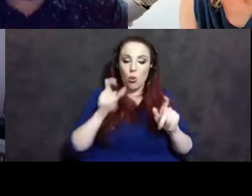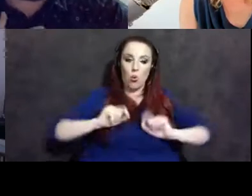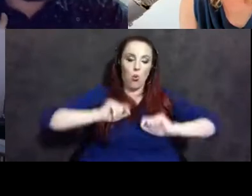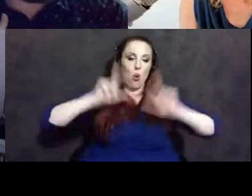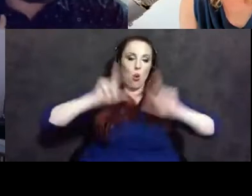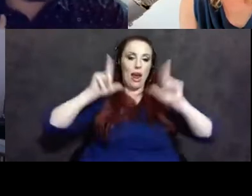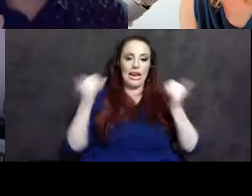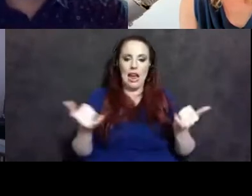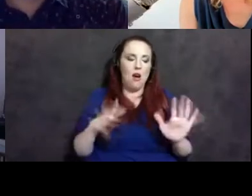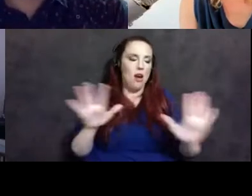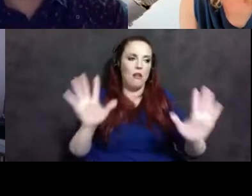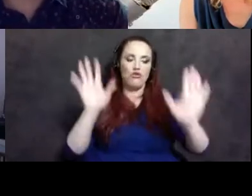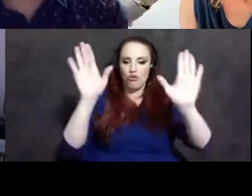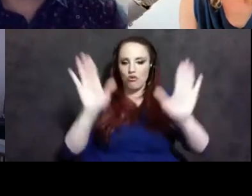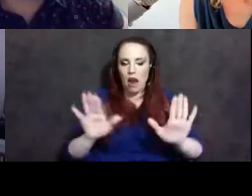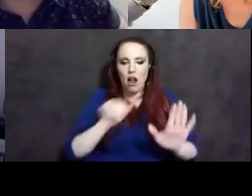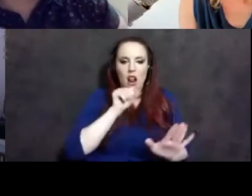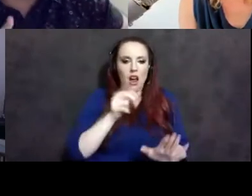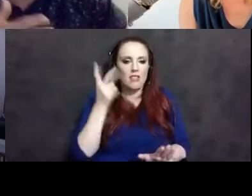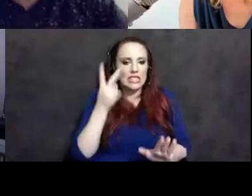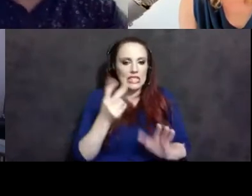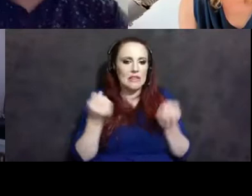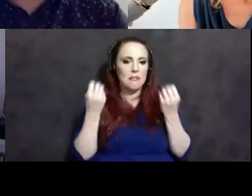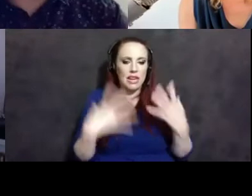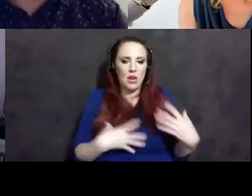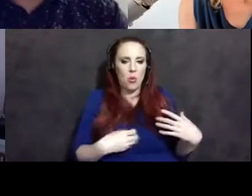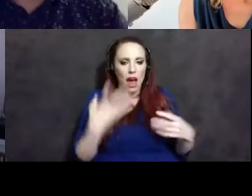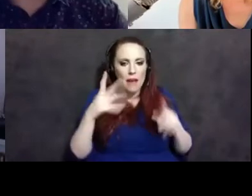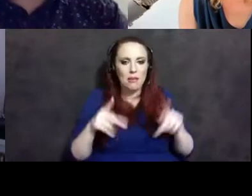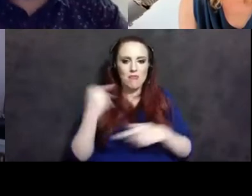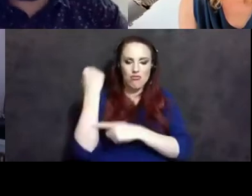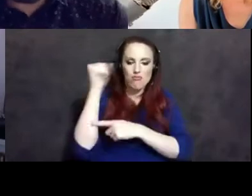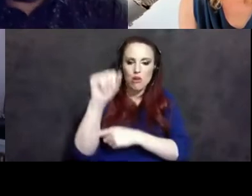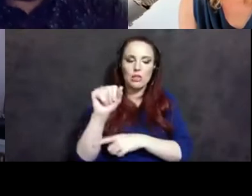I love that I see so many white folks at the protest. This is great.